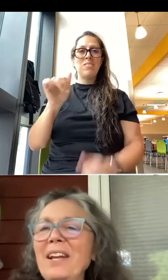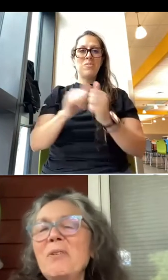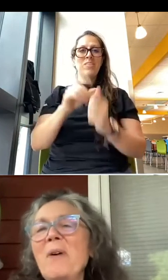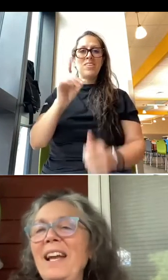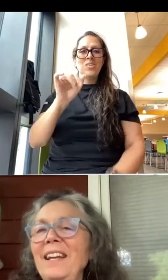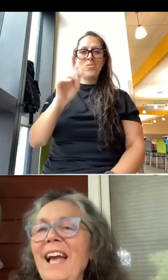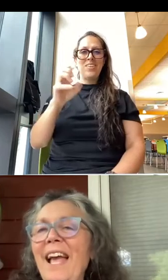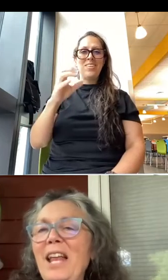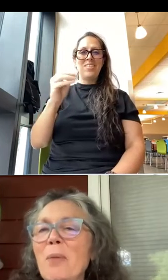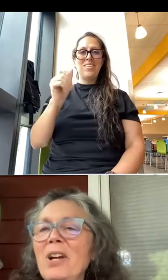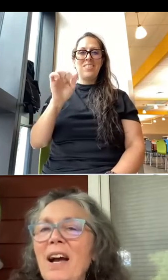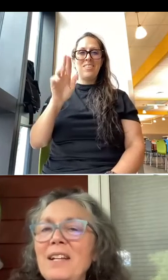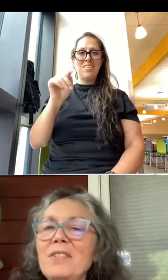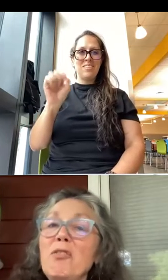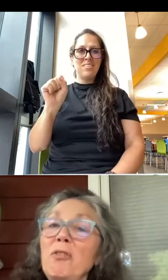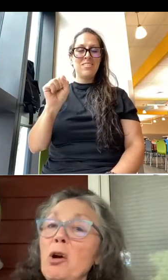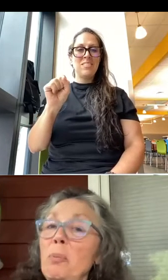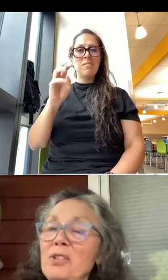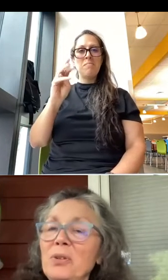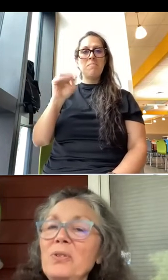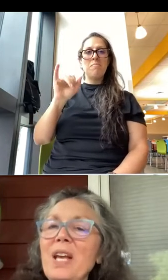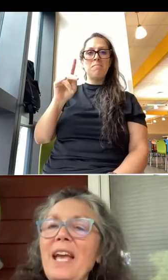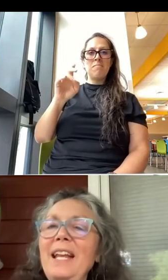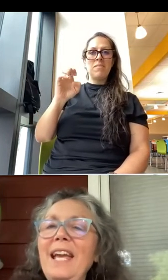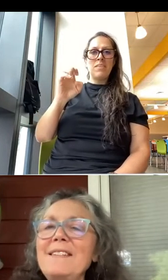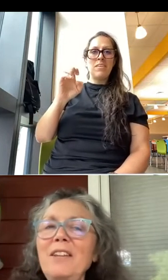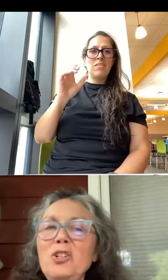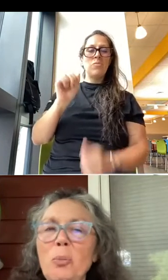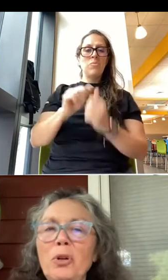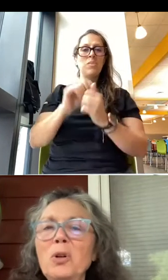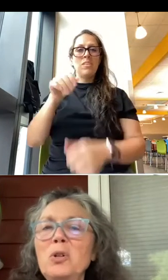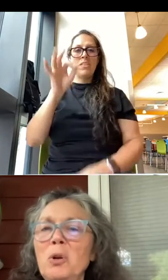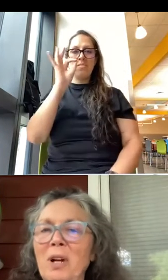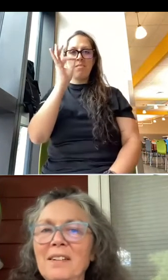Micah Huang and Emma Gies of The Flower Pistils; and ASL interpreter Nora.